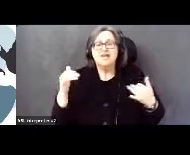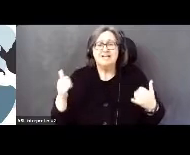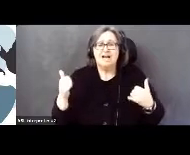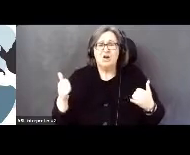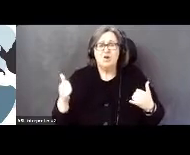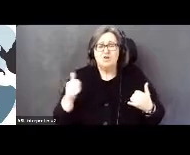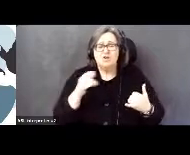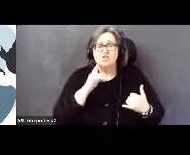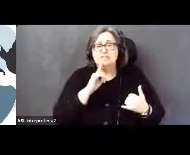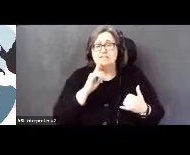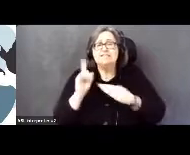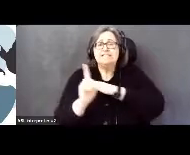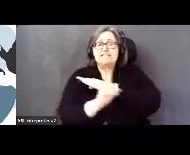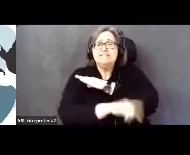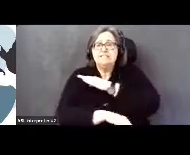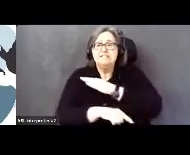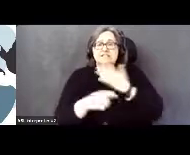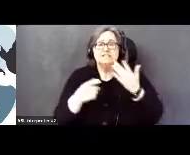sentencing kind of options and with